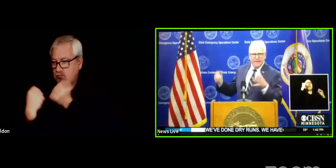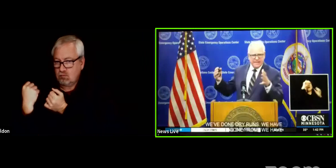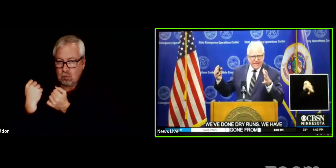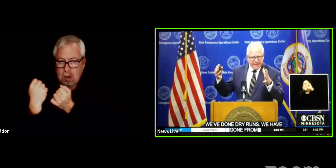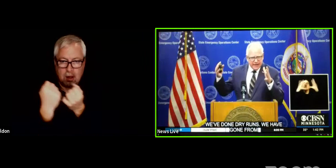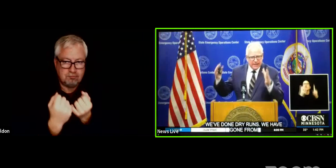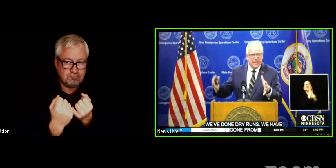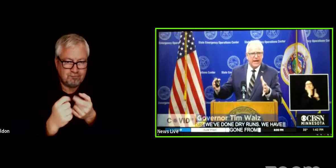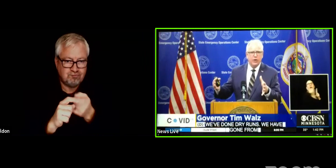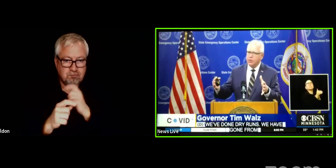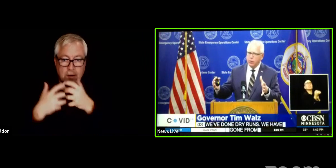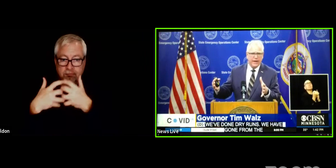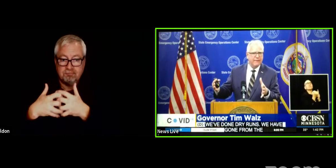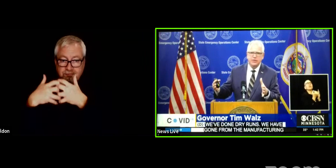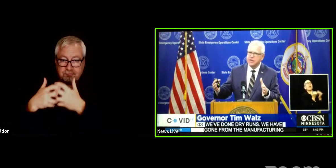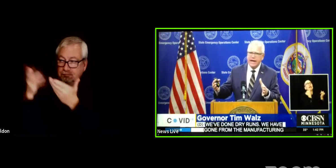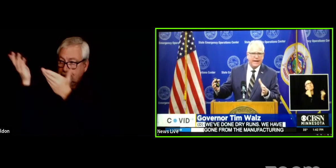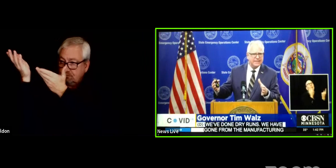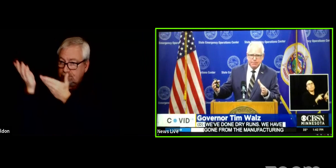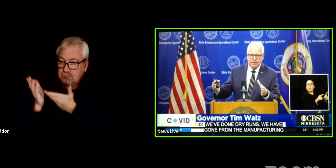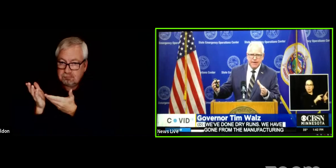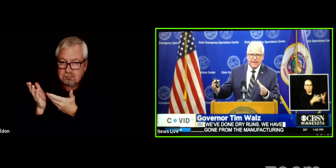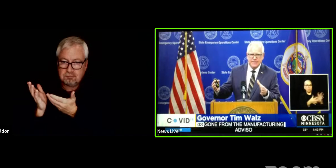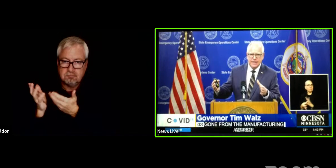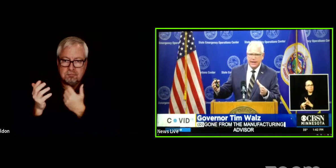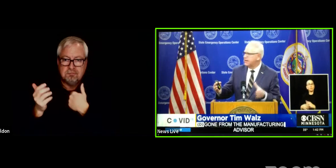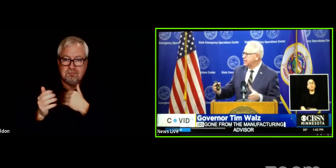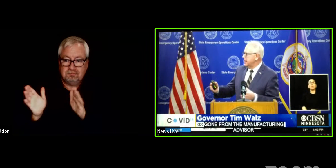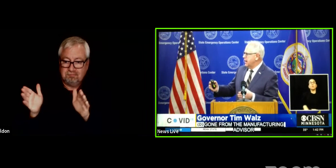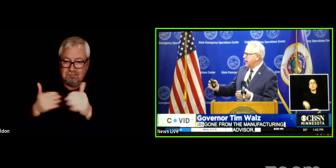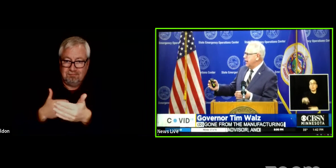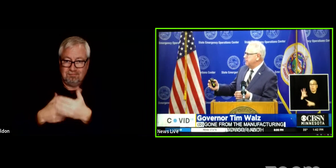THEY CENTER THE CONTAINER WITH EVERYTHING EXCEPT THE VACCINE IN